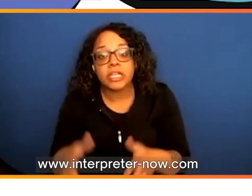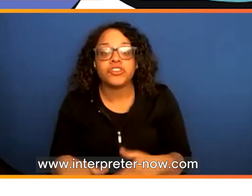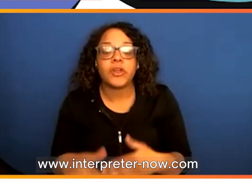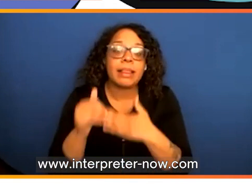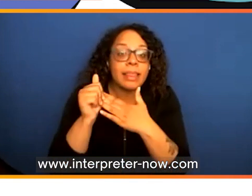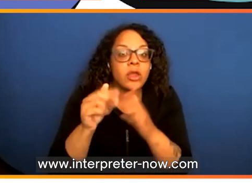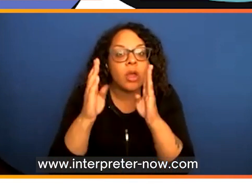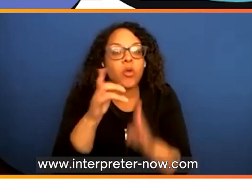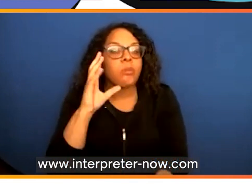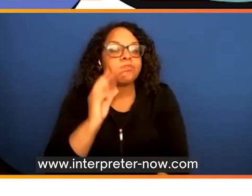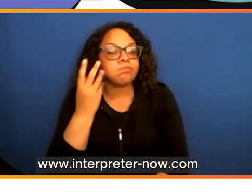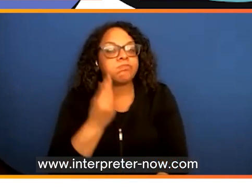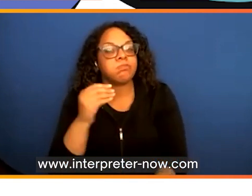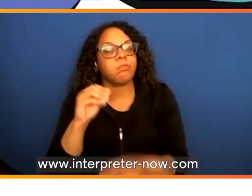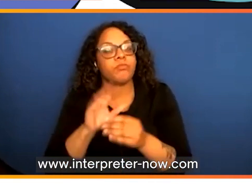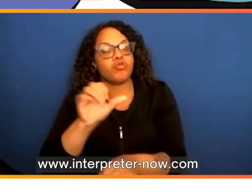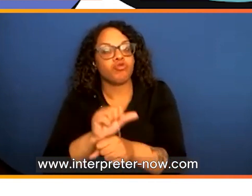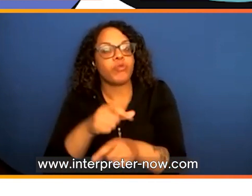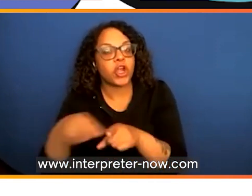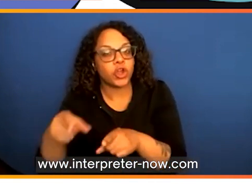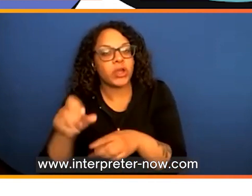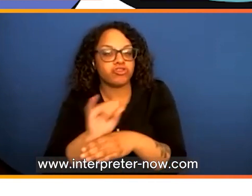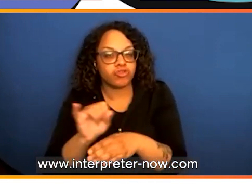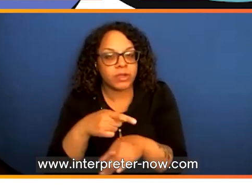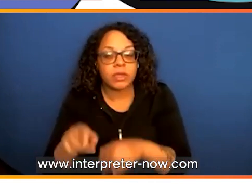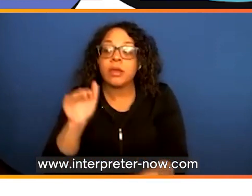industry. "Hey, I'm looking for this job. Where do you think I should go? This happened